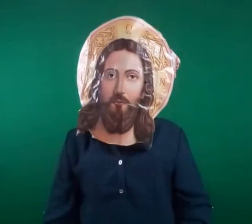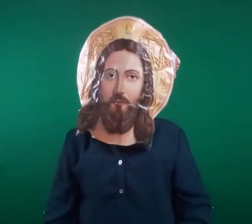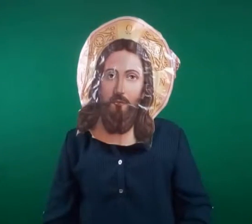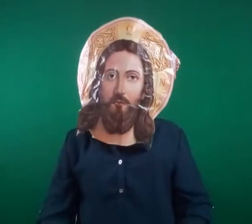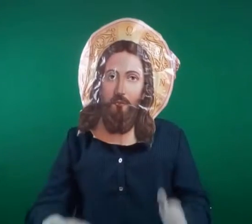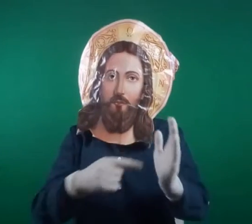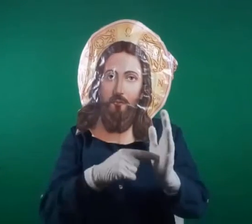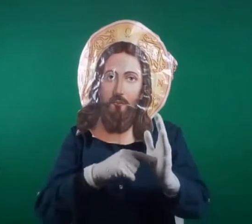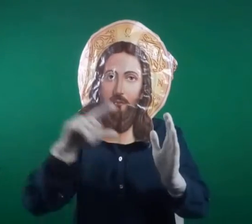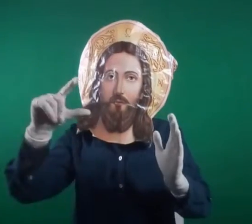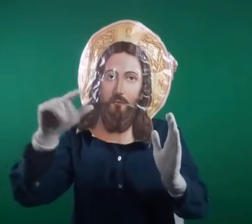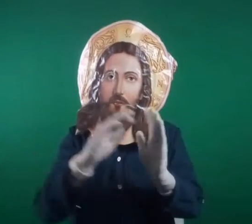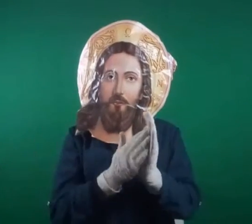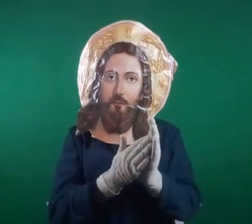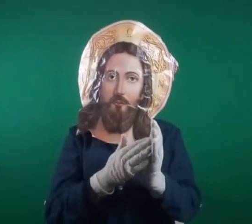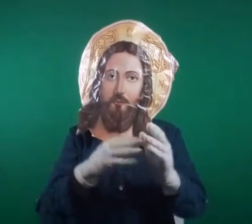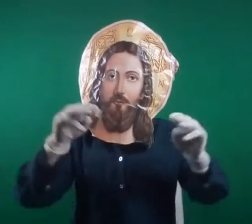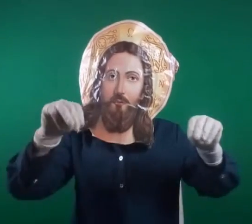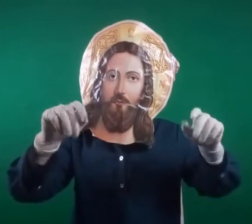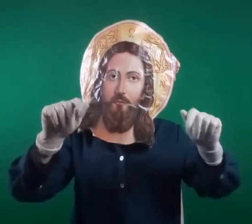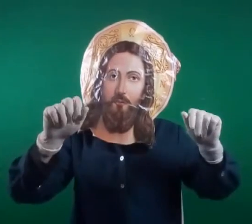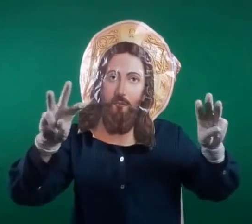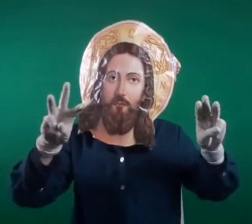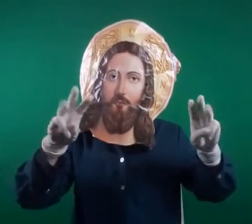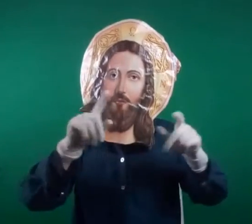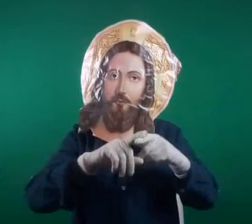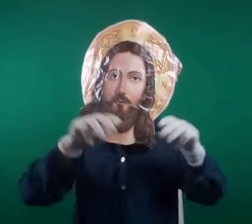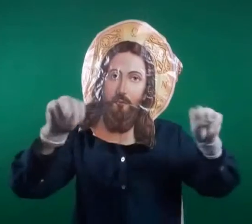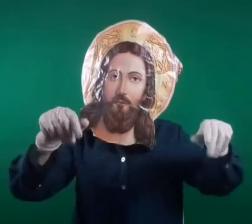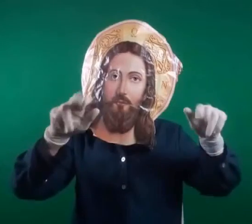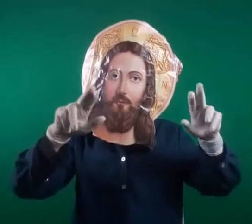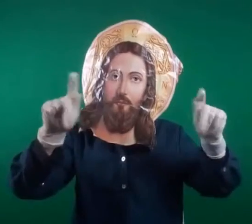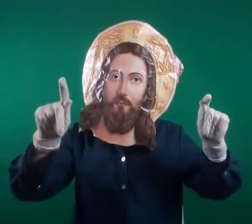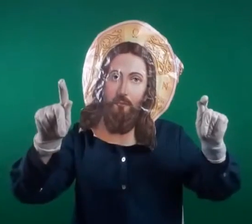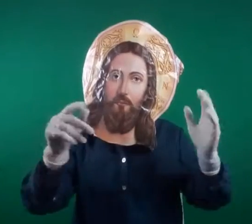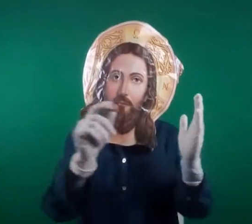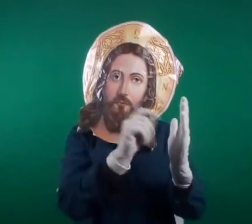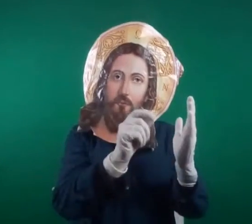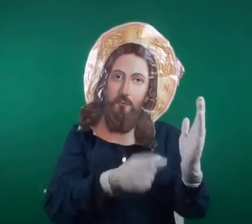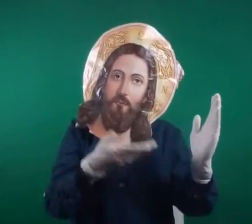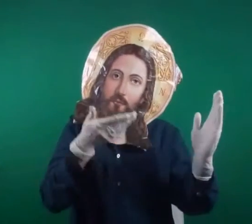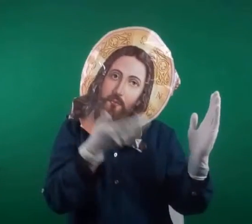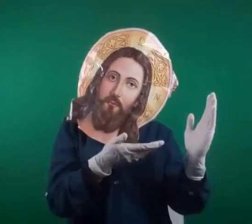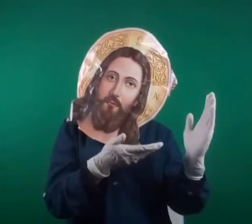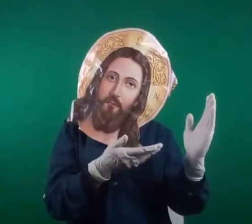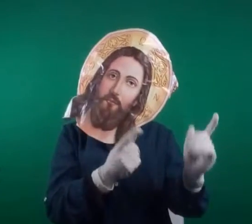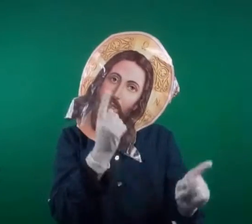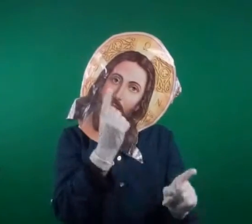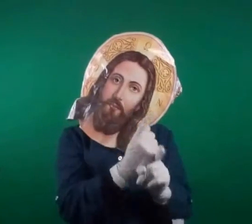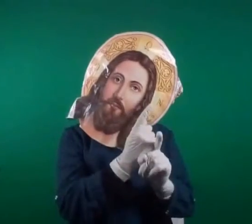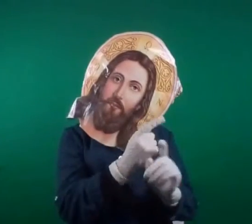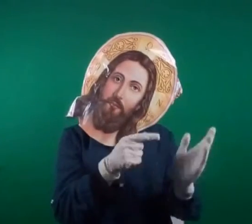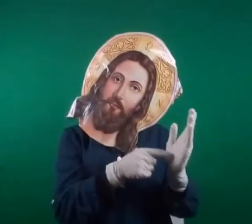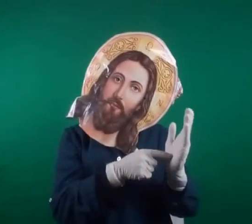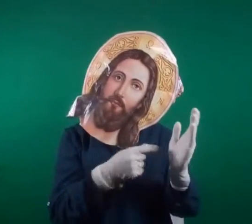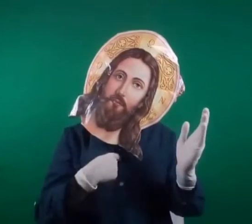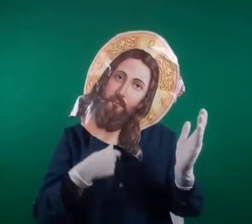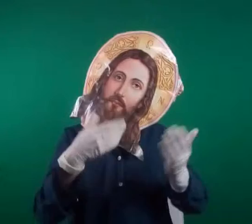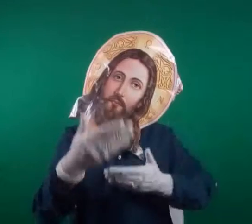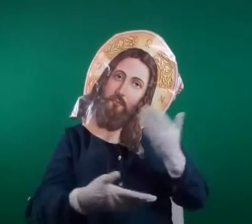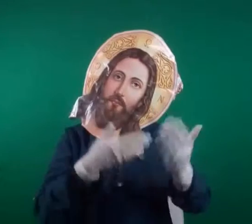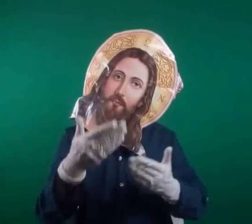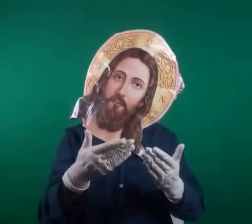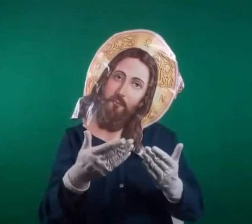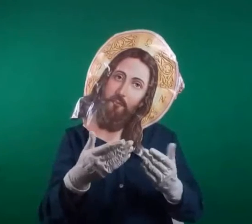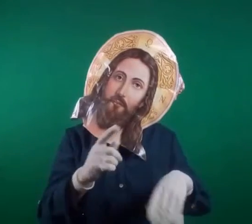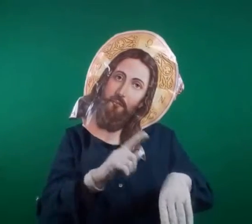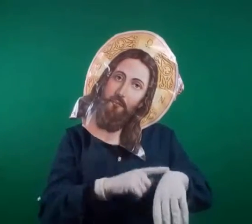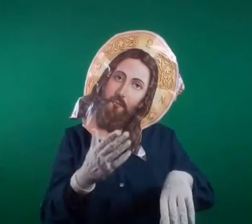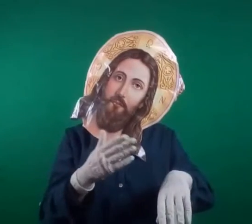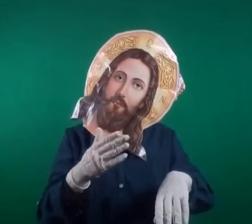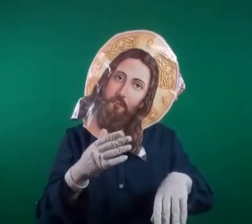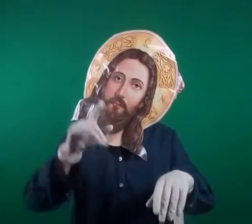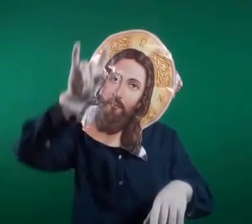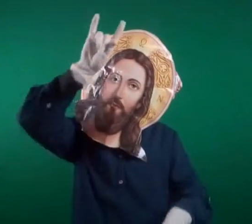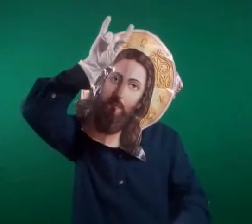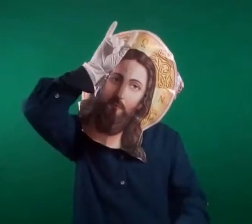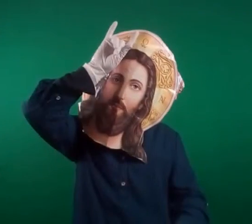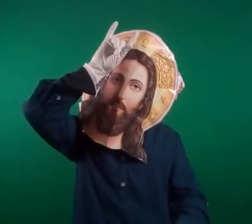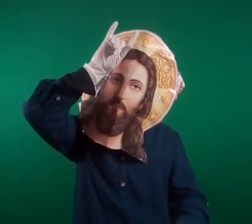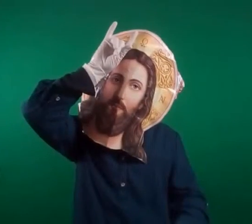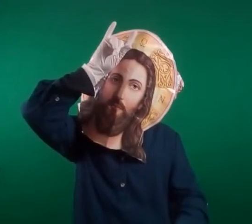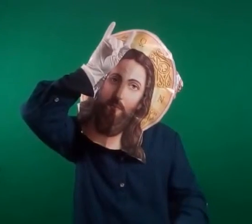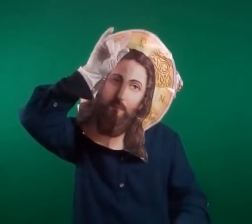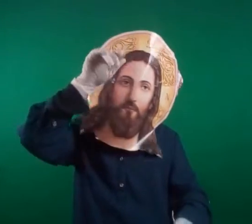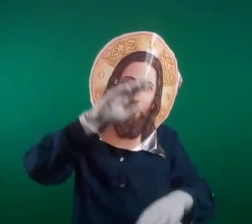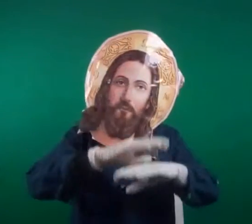In the gospels of Matthew and Mark it is written correctly that I said that when the abomination of desolation